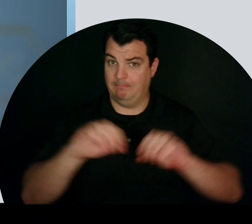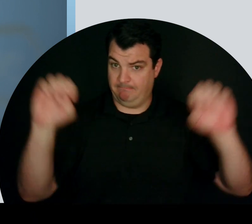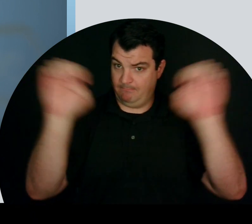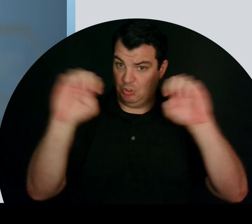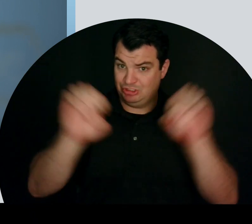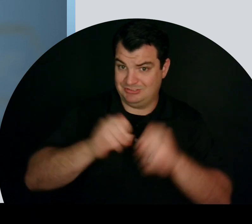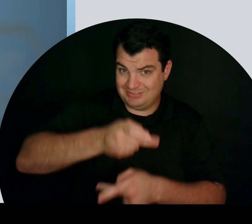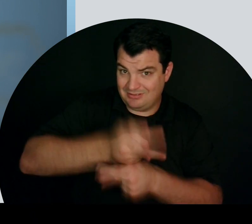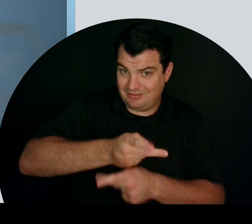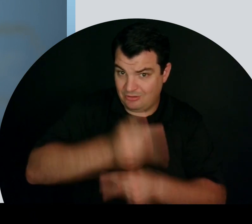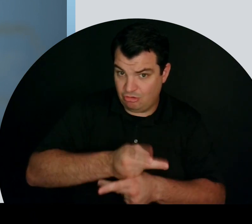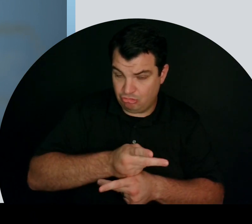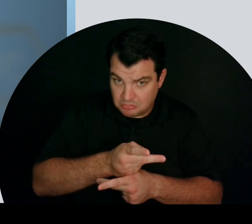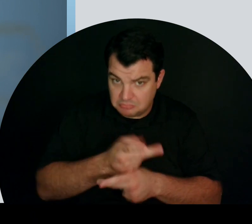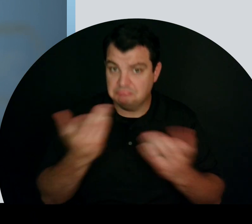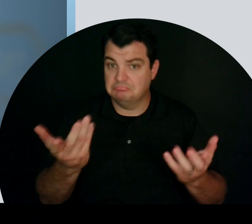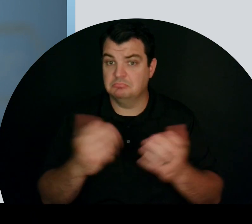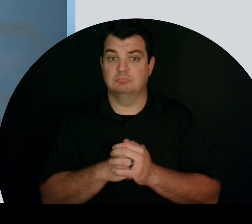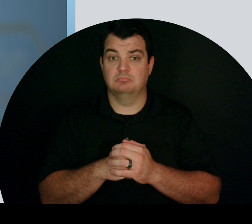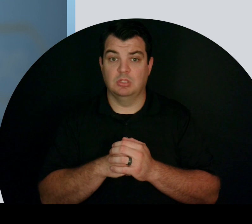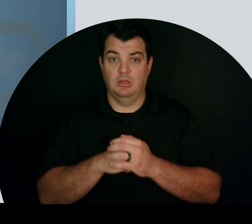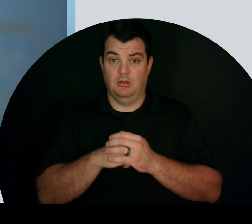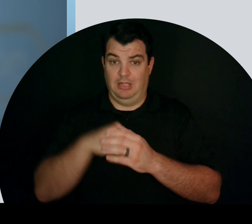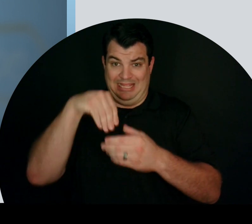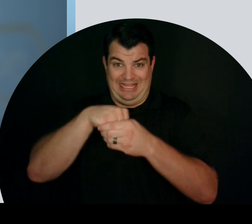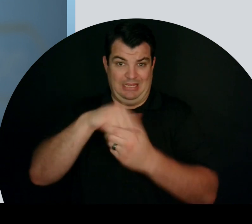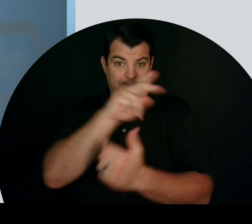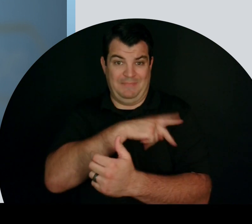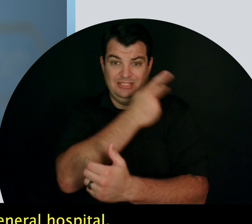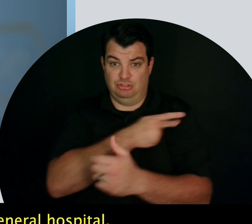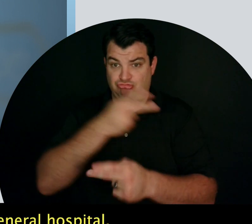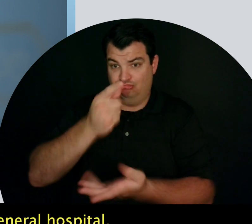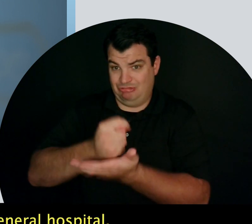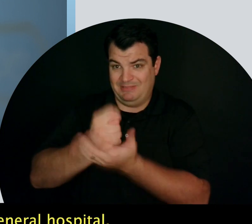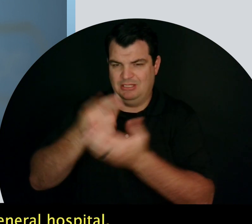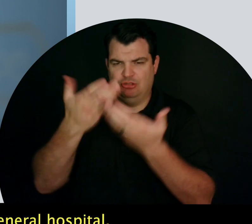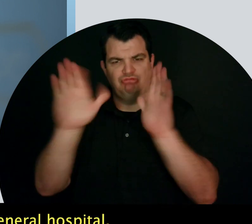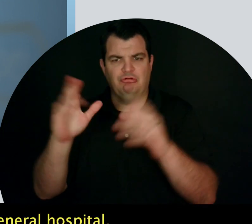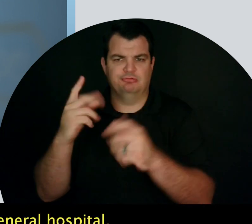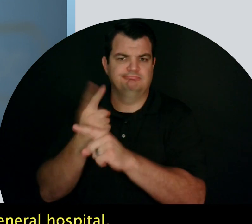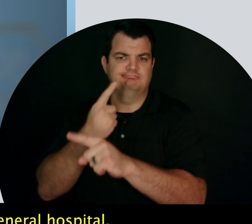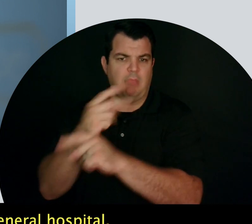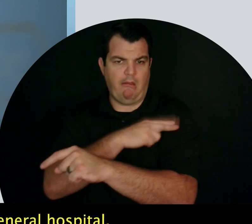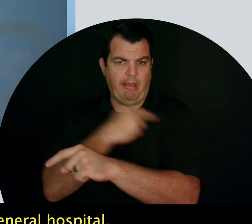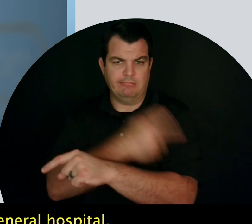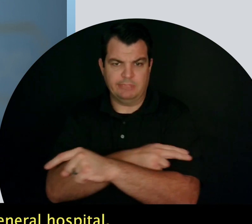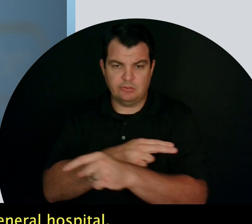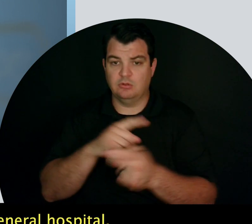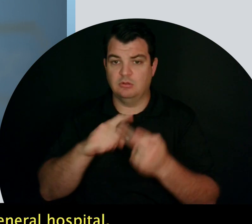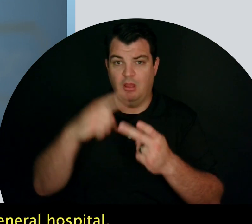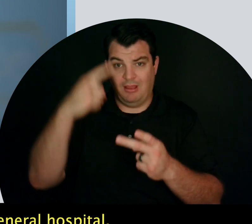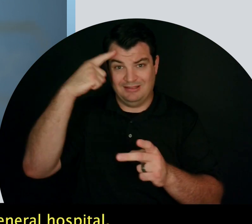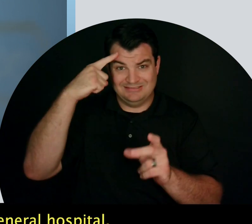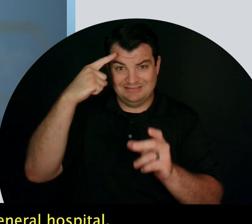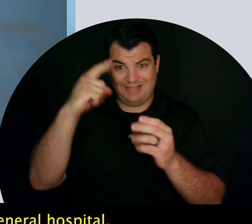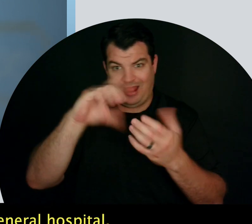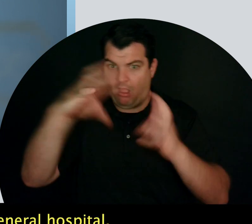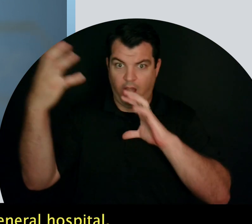They include emergency care, in-patient treatment at a general hospital, a psychiatric center,